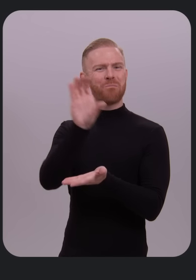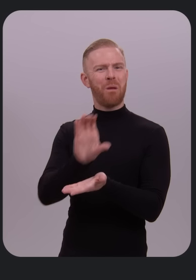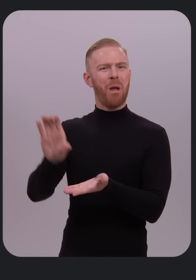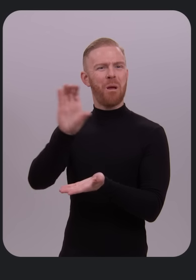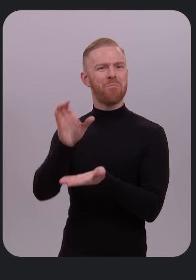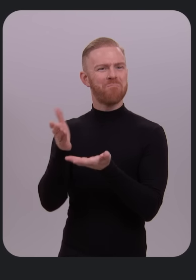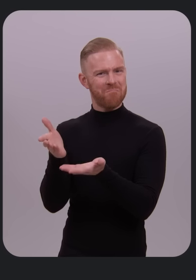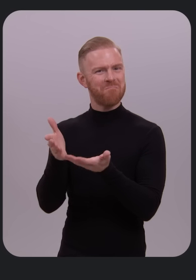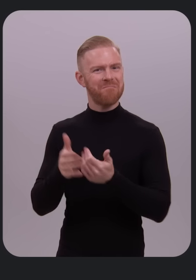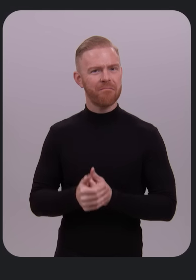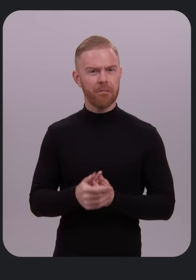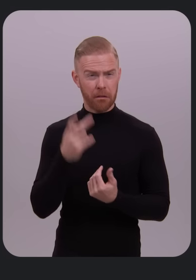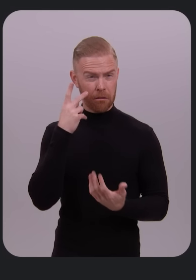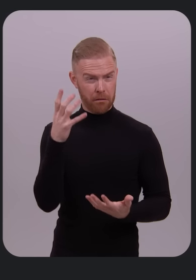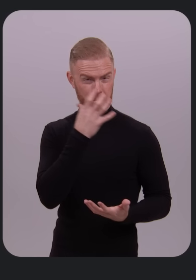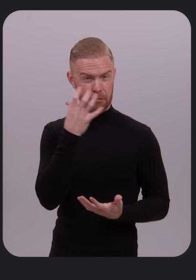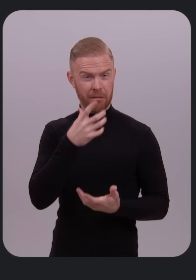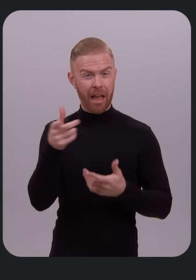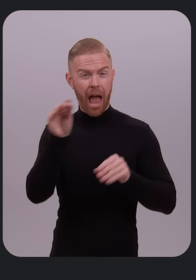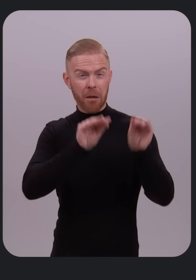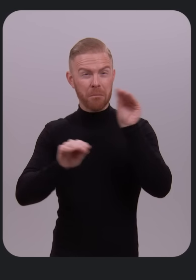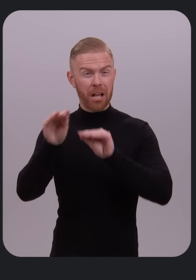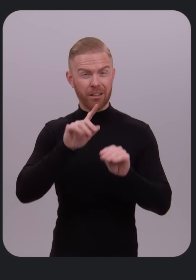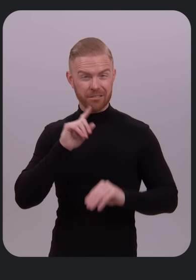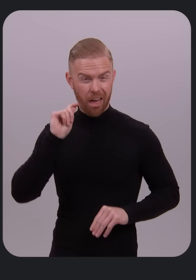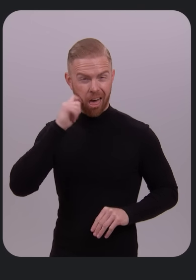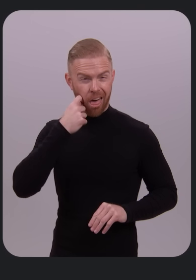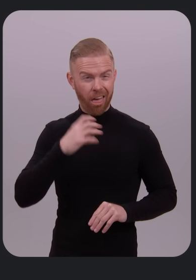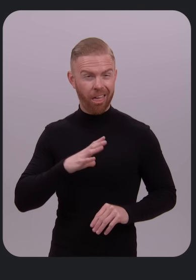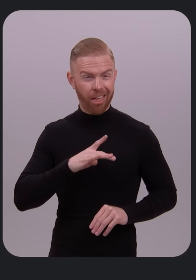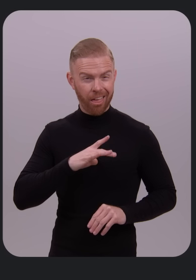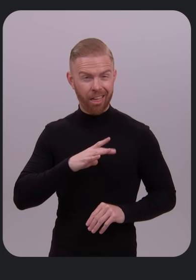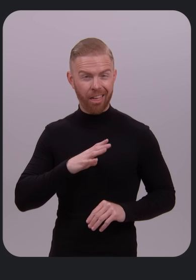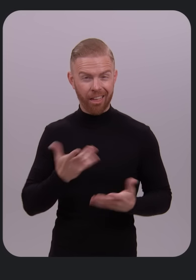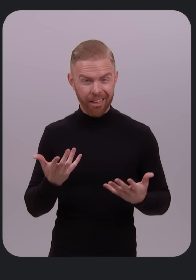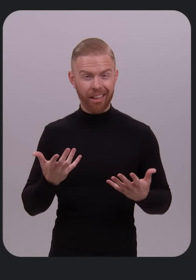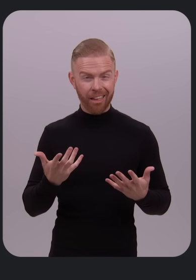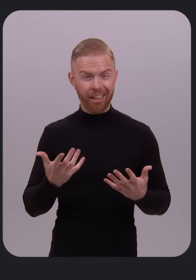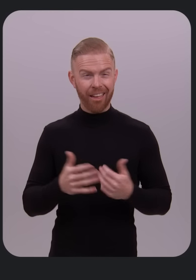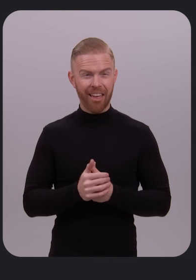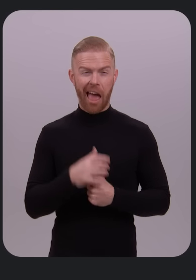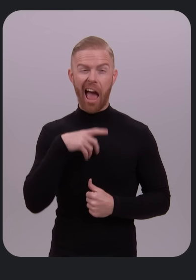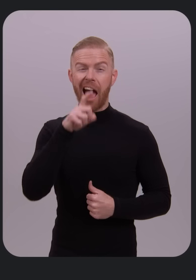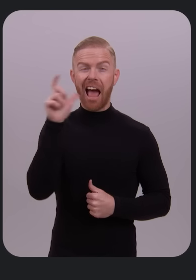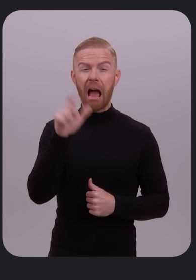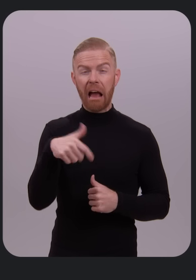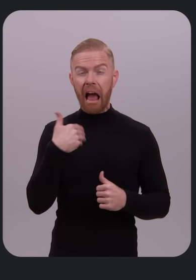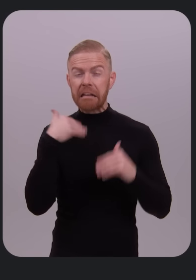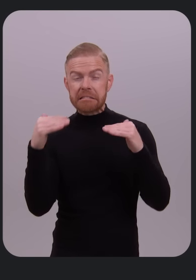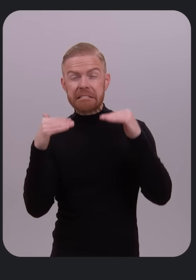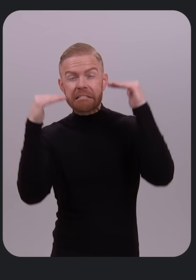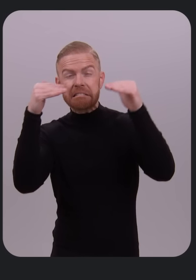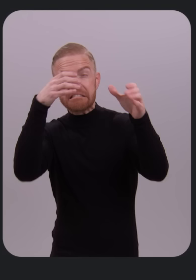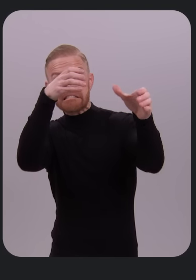Look at these animations. And I didn't need to have advanced knowledge of Three.js